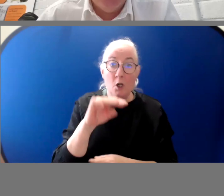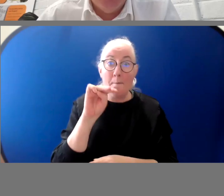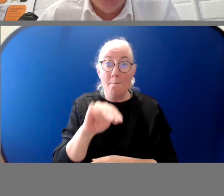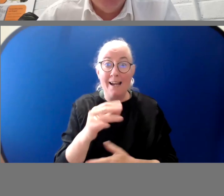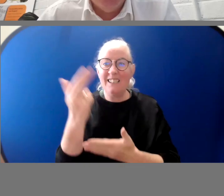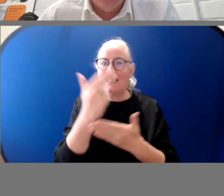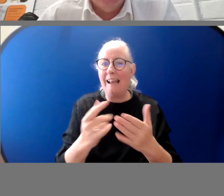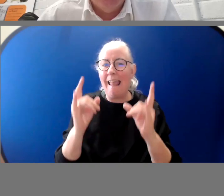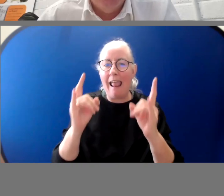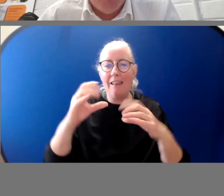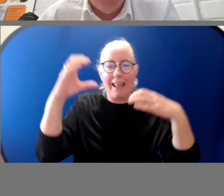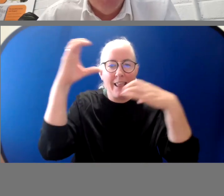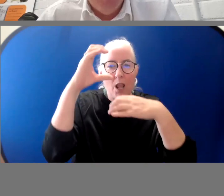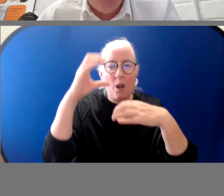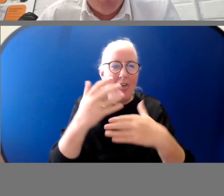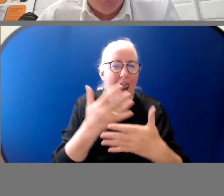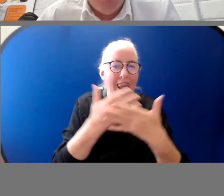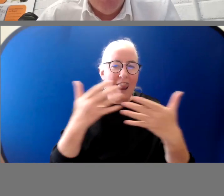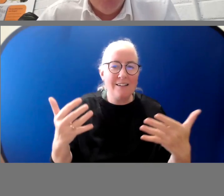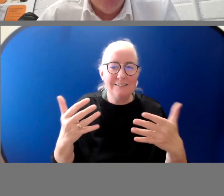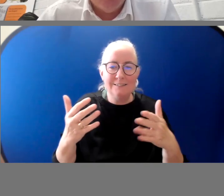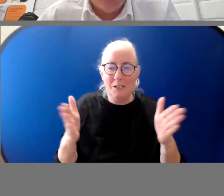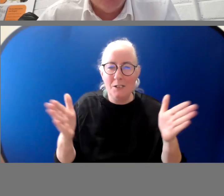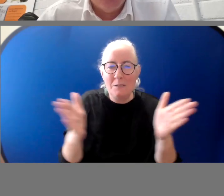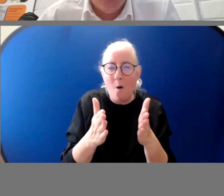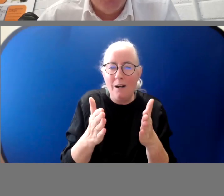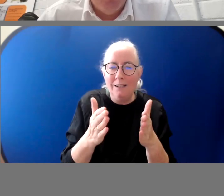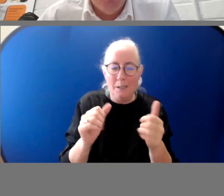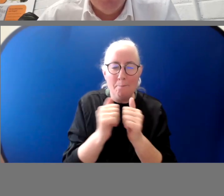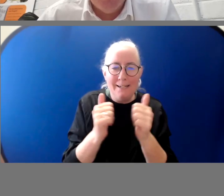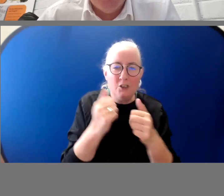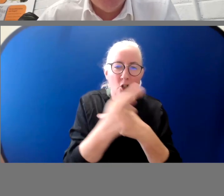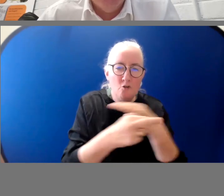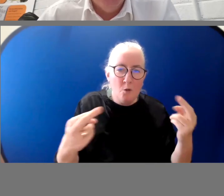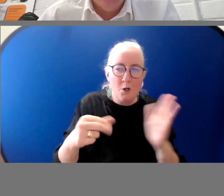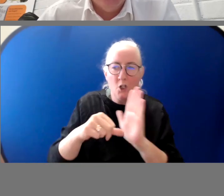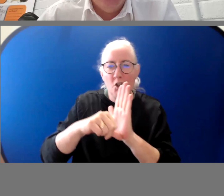care facility with lots of little smaller meeting rooms or surgery rooms and things like that so